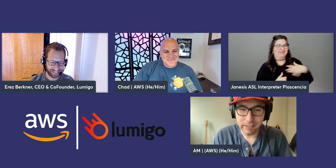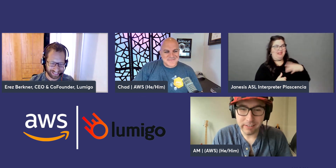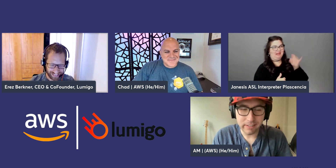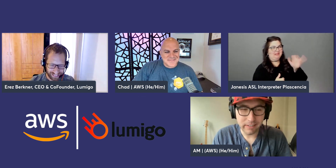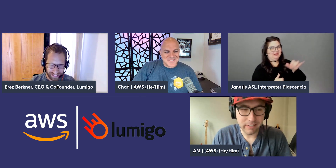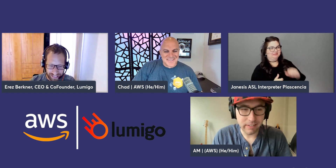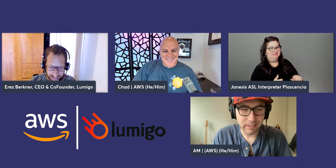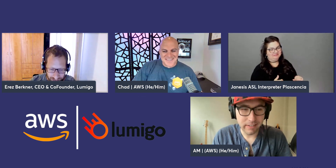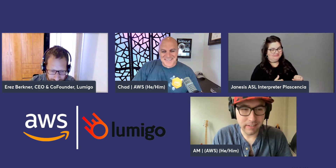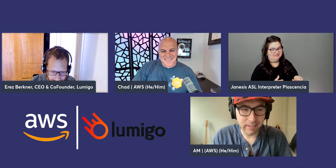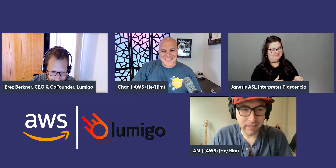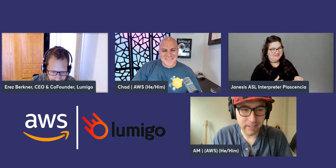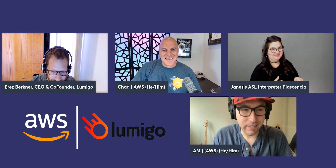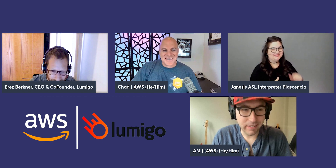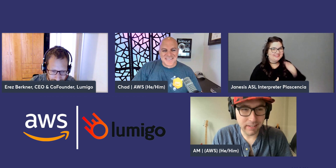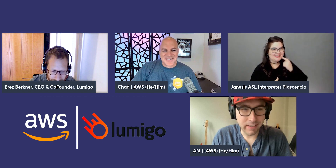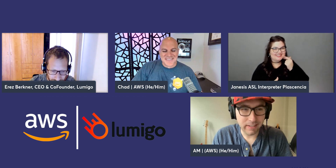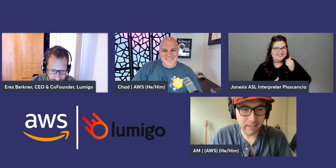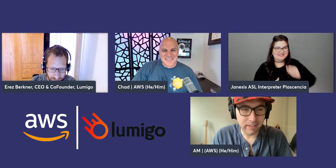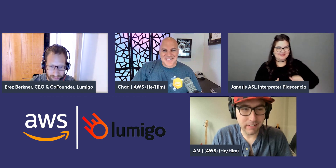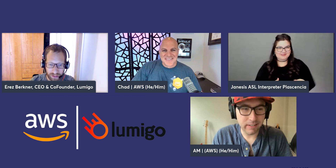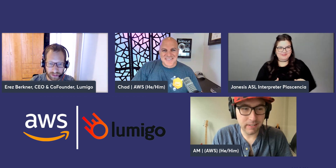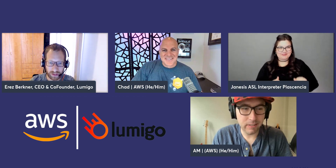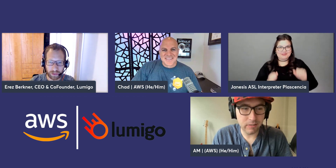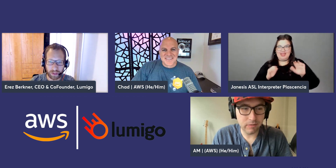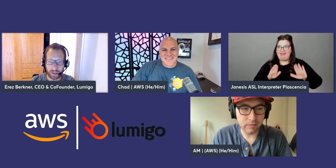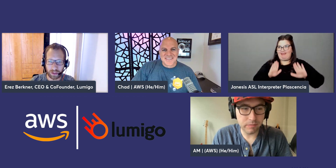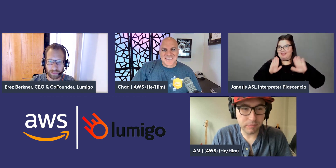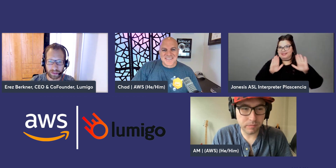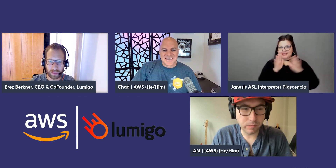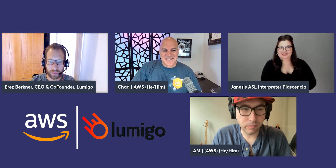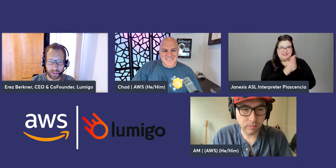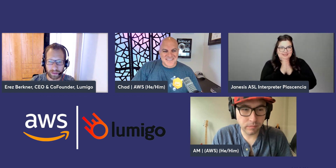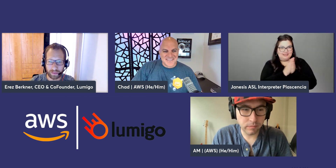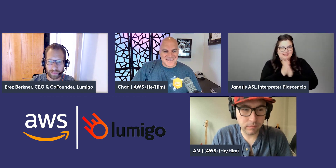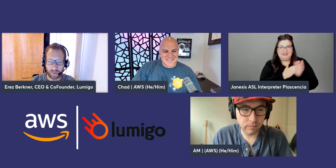Okay. Excellent. So let me just quickly share my screen.